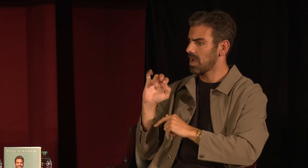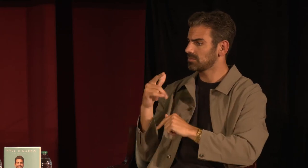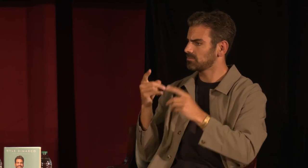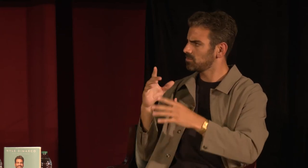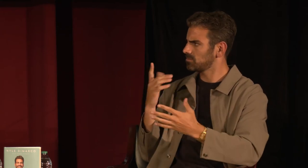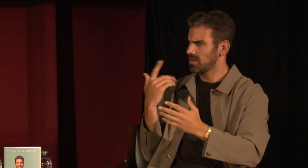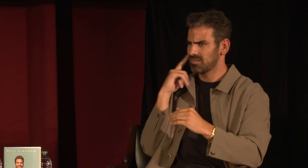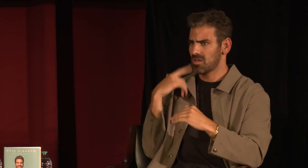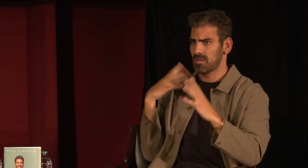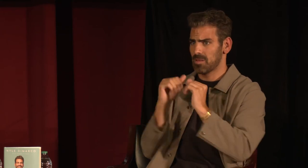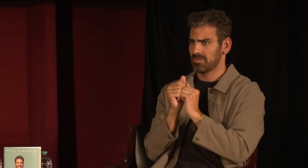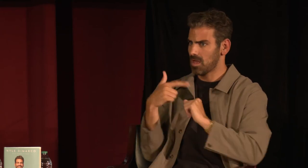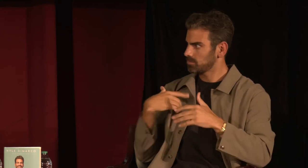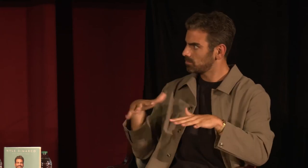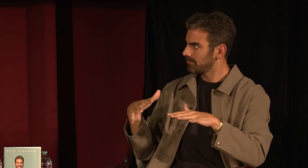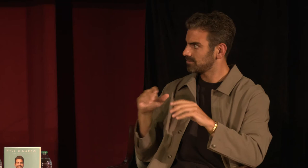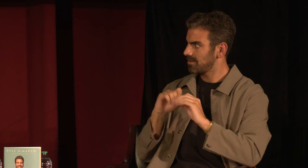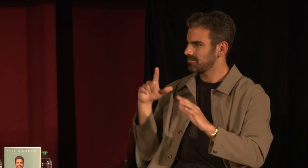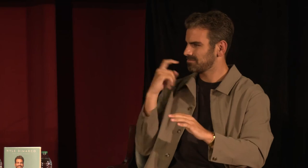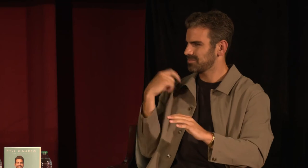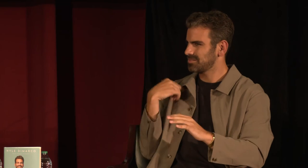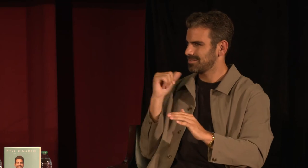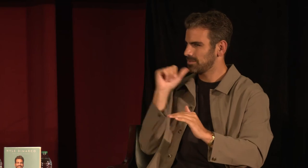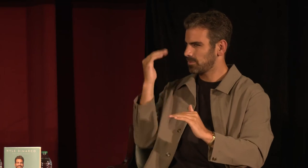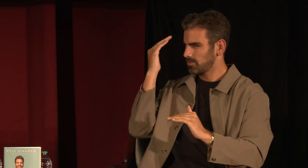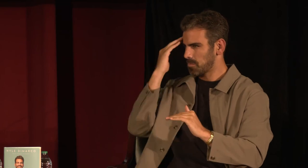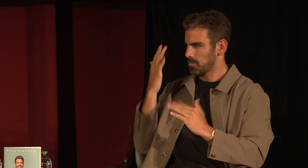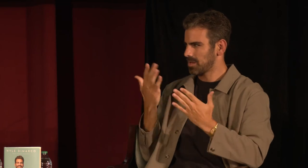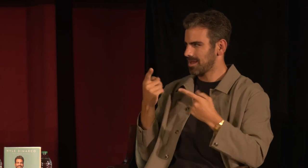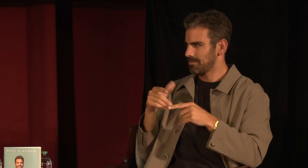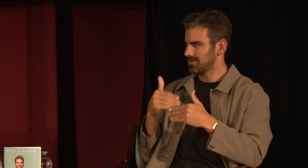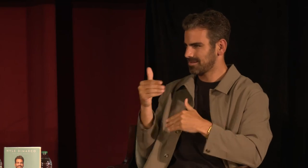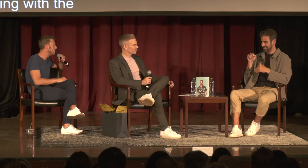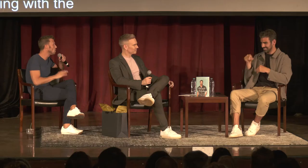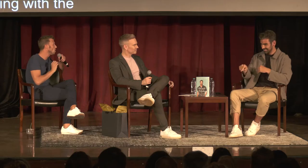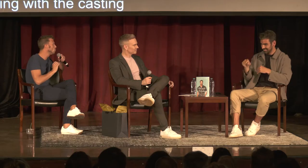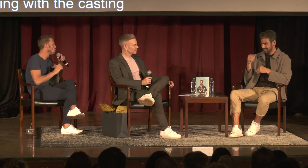And the rest was really history. But now in meeting with the casting director, I was really nervous because I wasn't sure